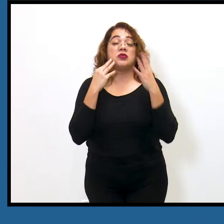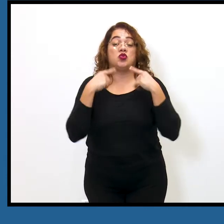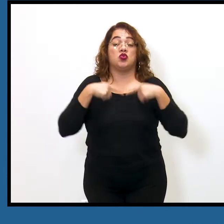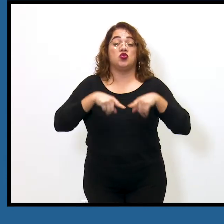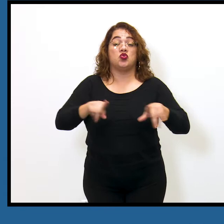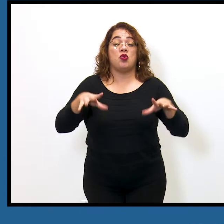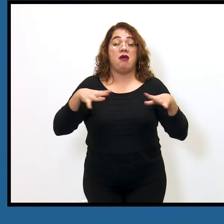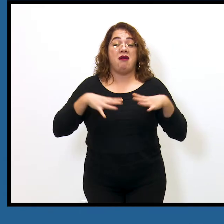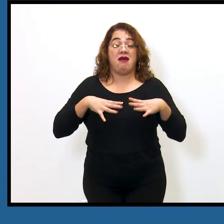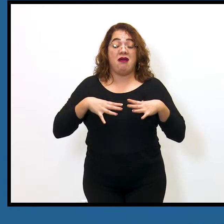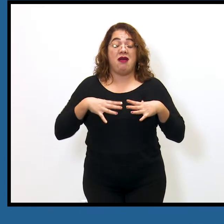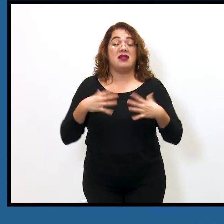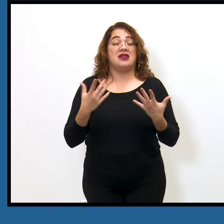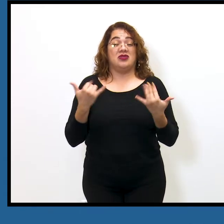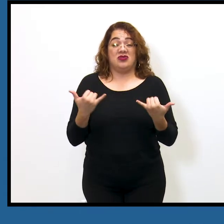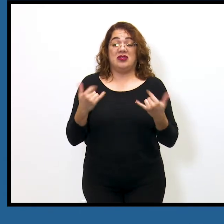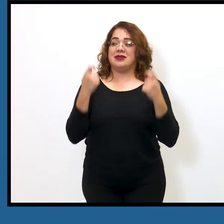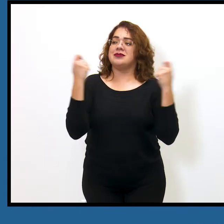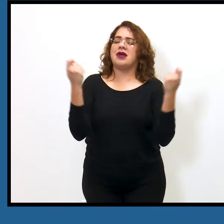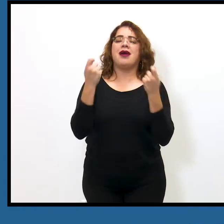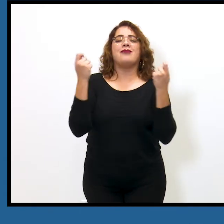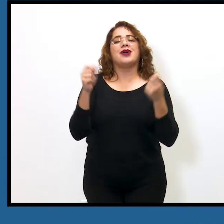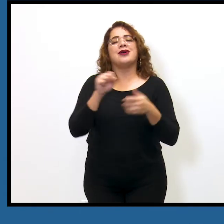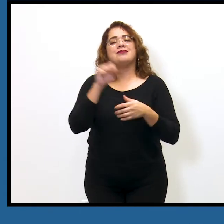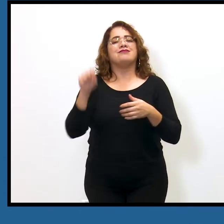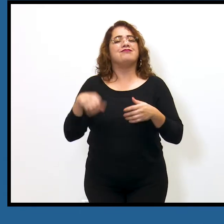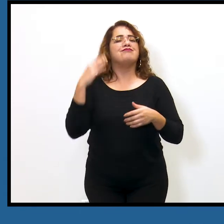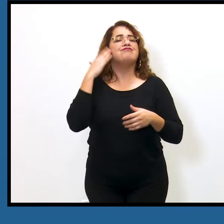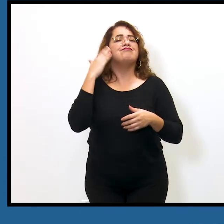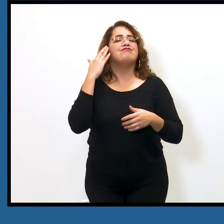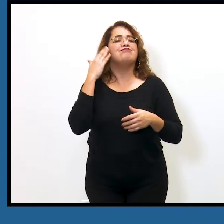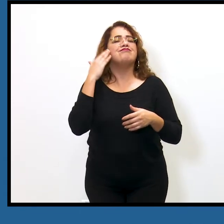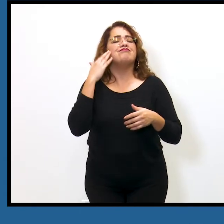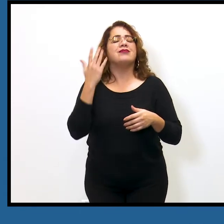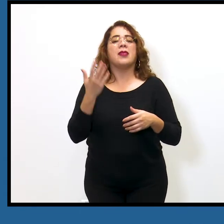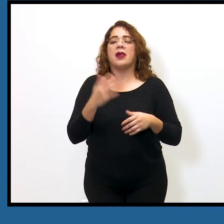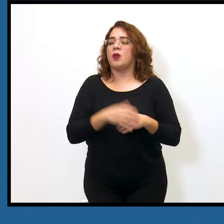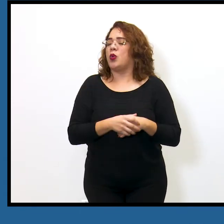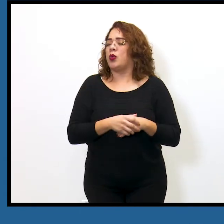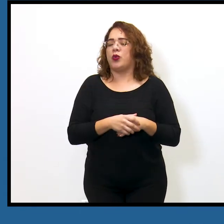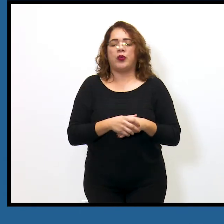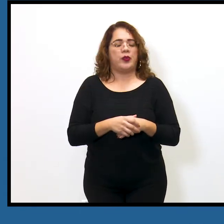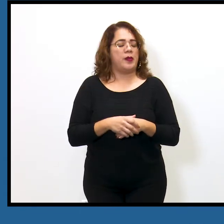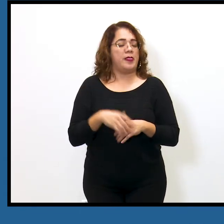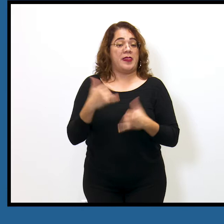a celebratory season. We received the most recent numbers for today and we now have 400 people